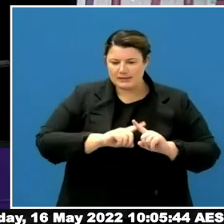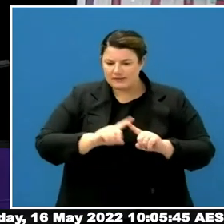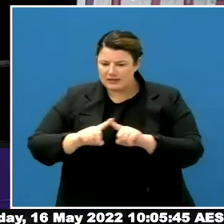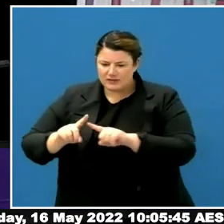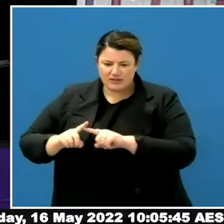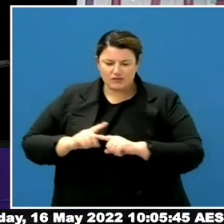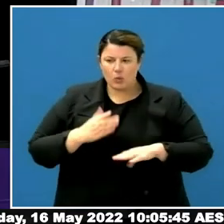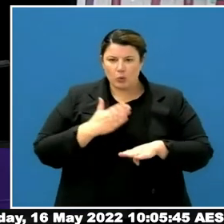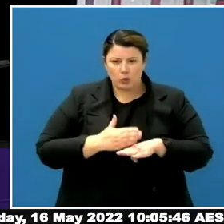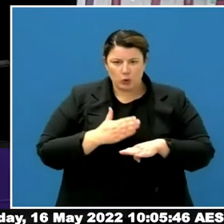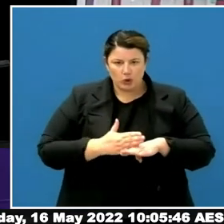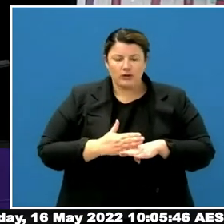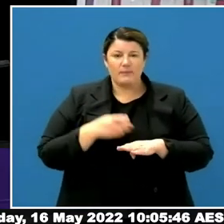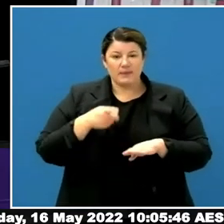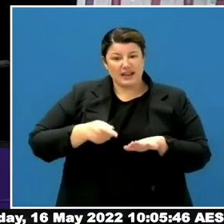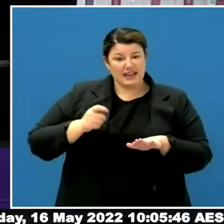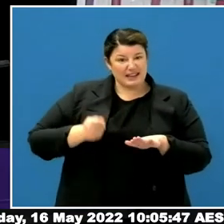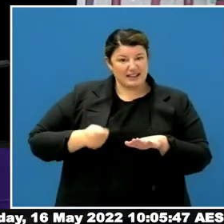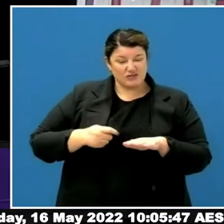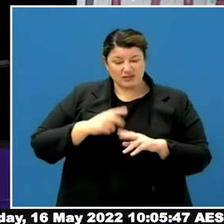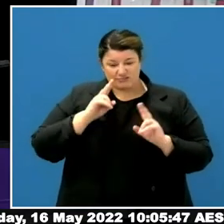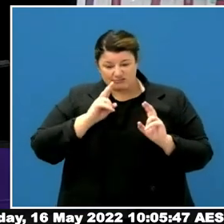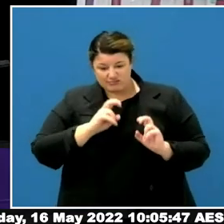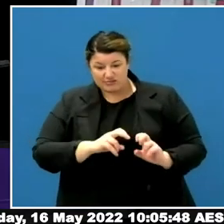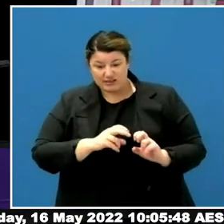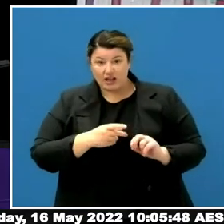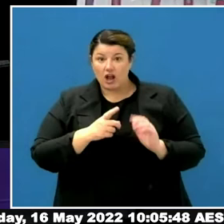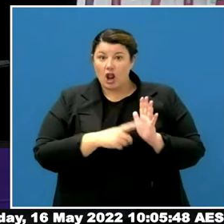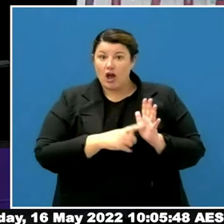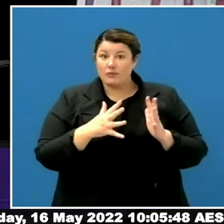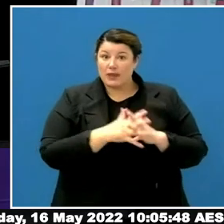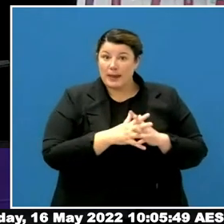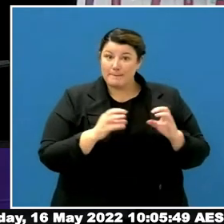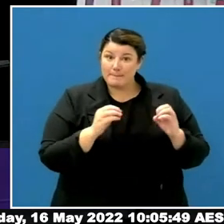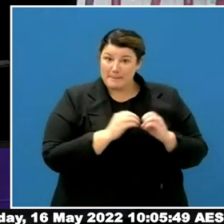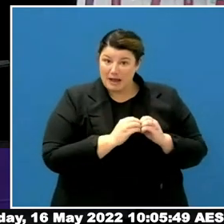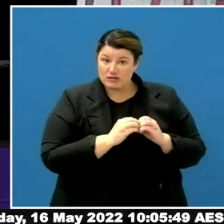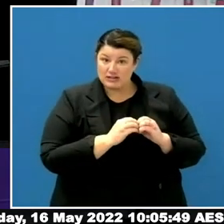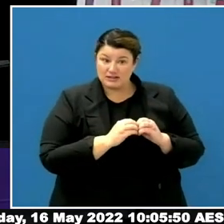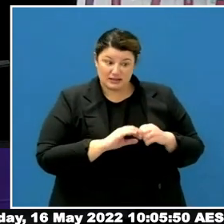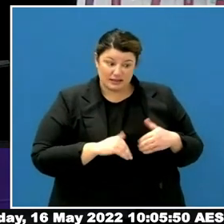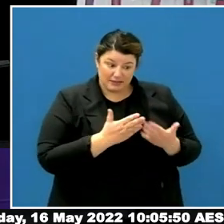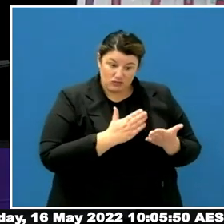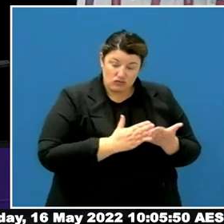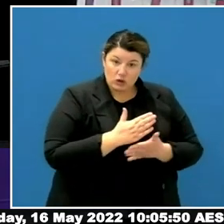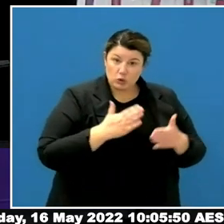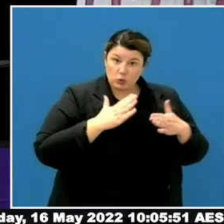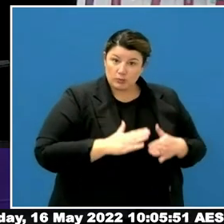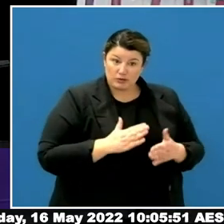That hearing addressed whether Life Without Barriers gave effect to a resident's basic human right to engage in intimate human relationships.